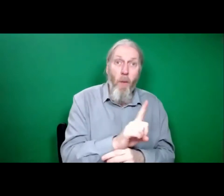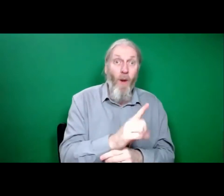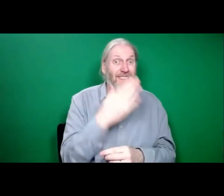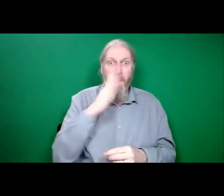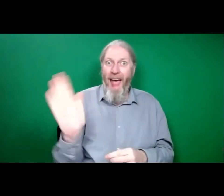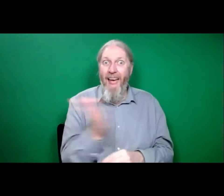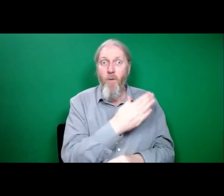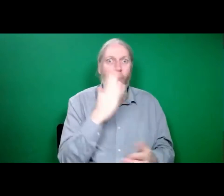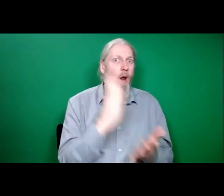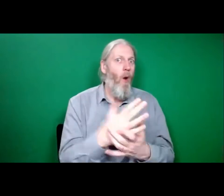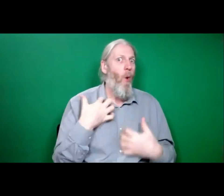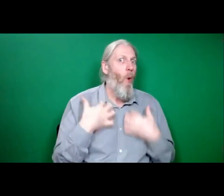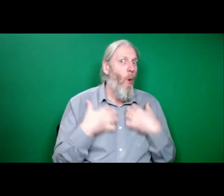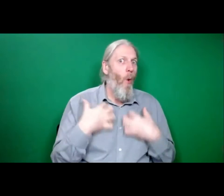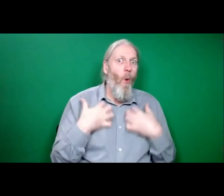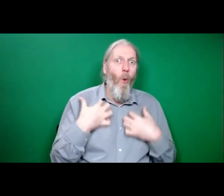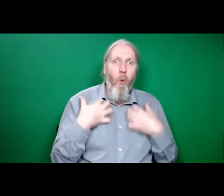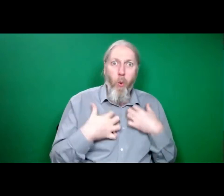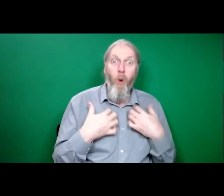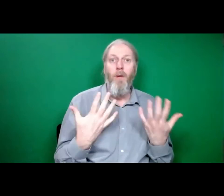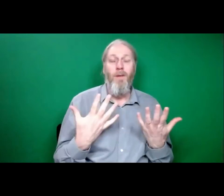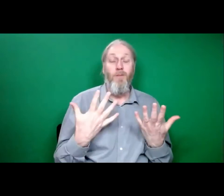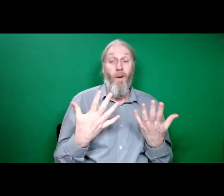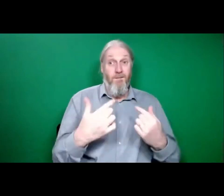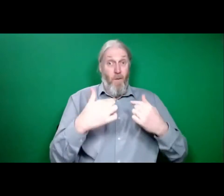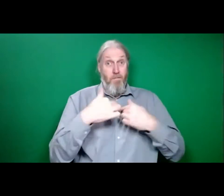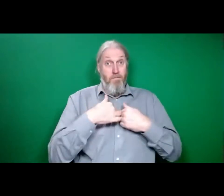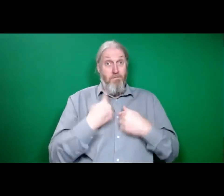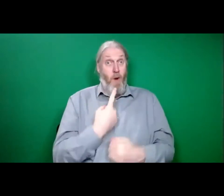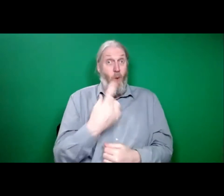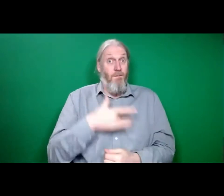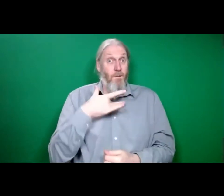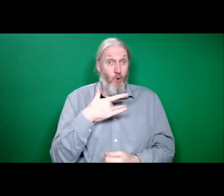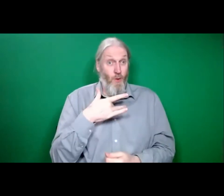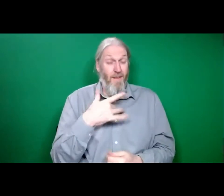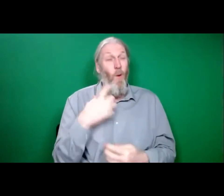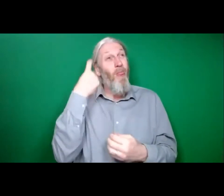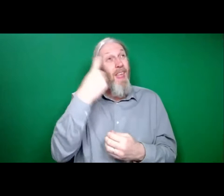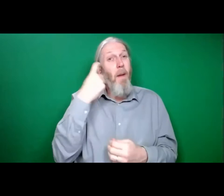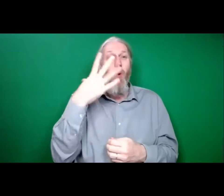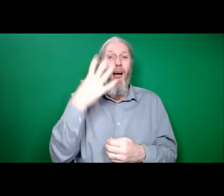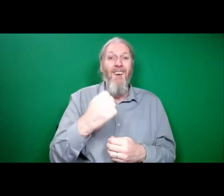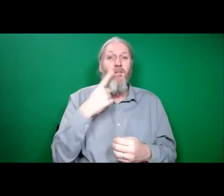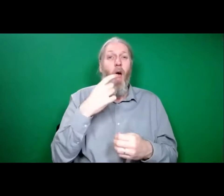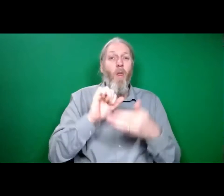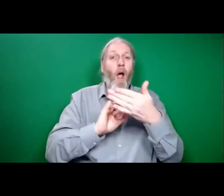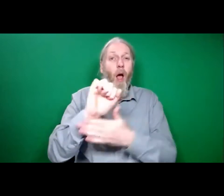ourselves into whether we're reaching right people and getting all of the different points of view that are